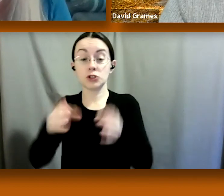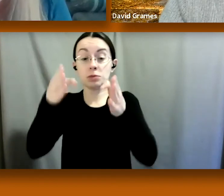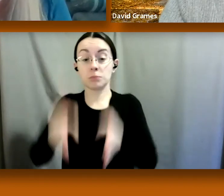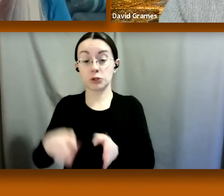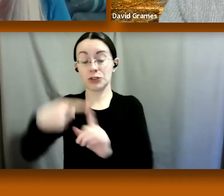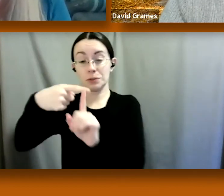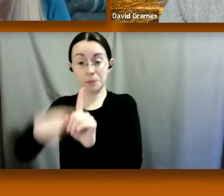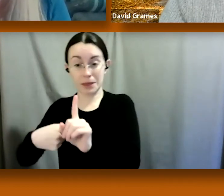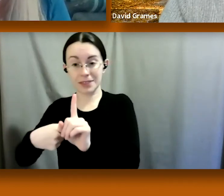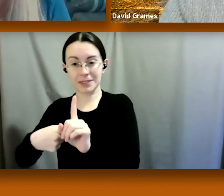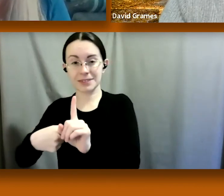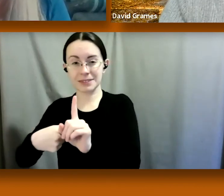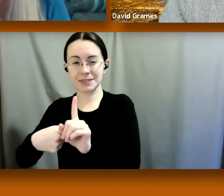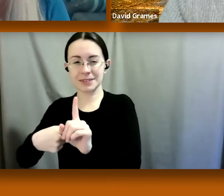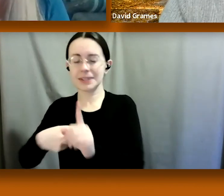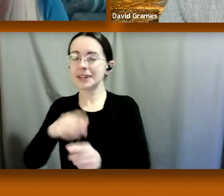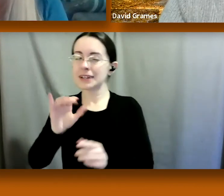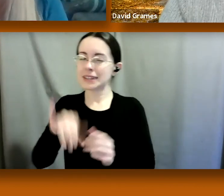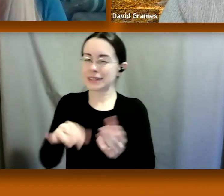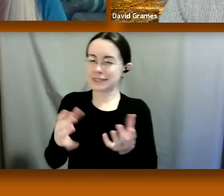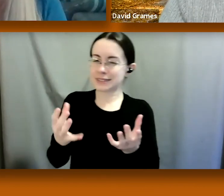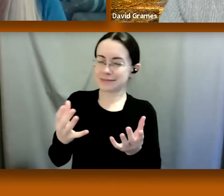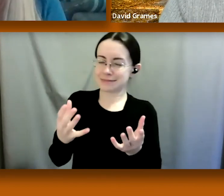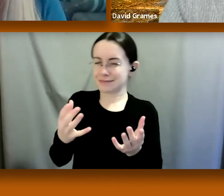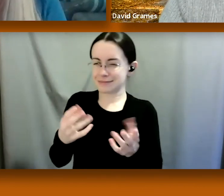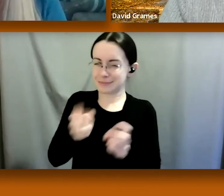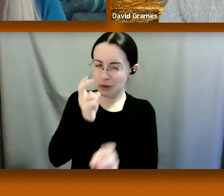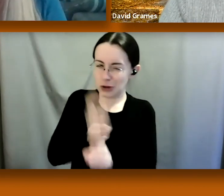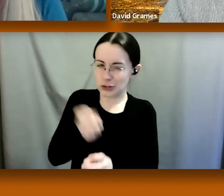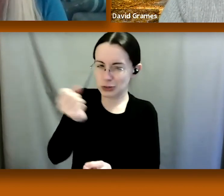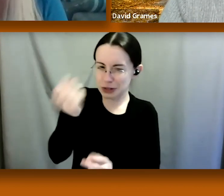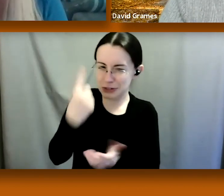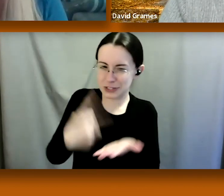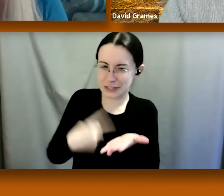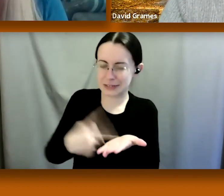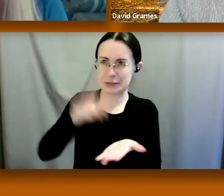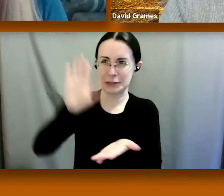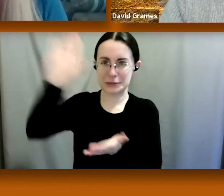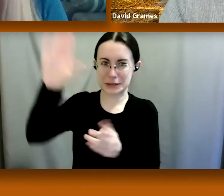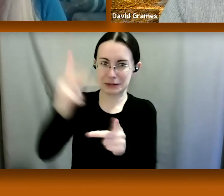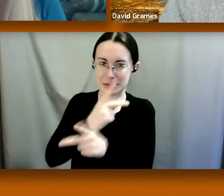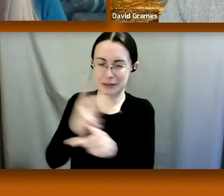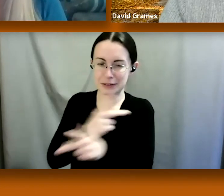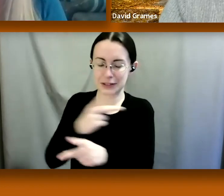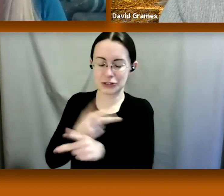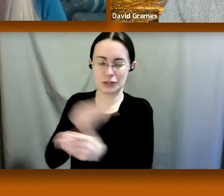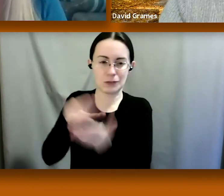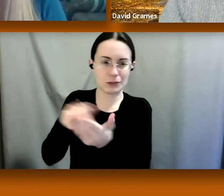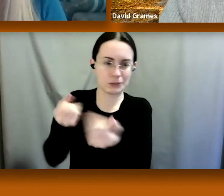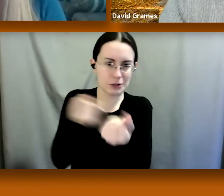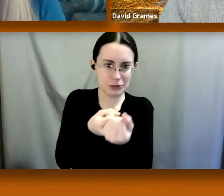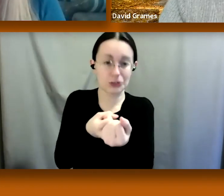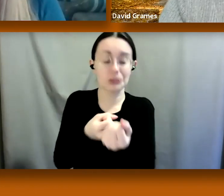how sponsors calculate that. So, if you give him a percent and say 10% effort, he can calculate that into